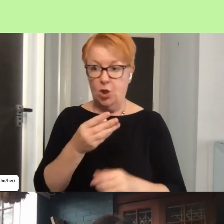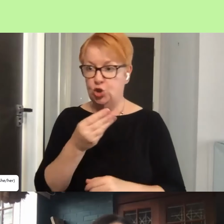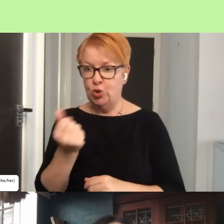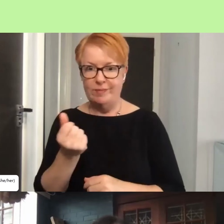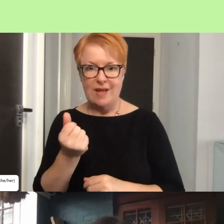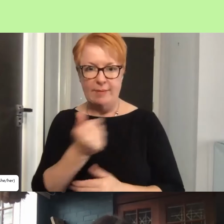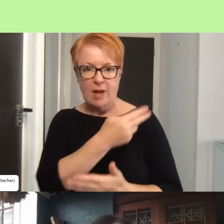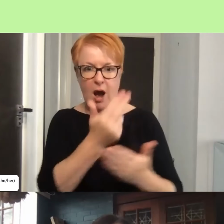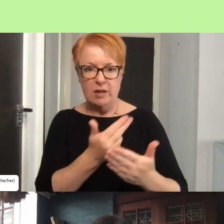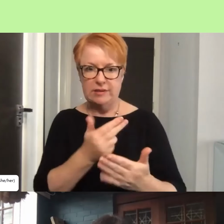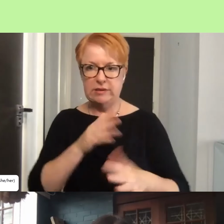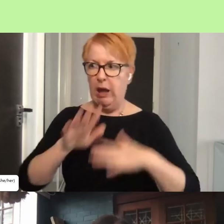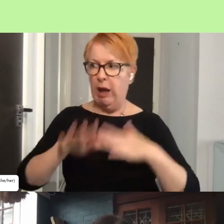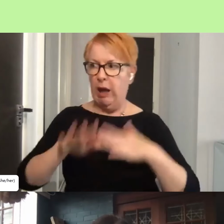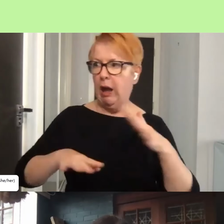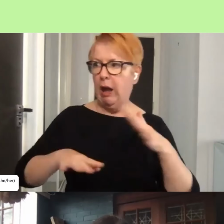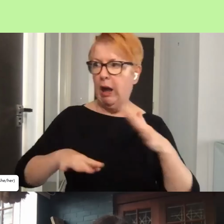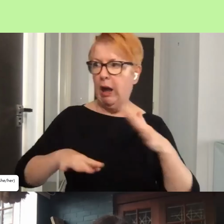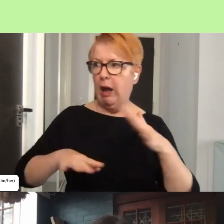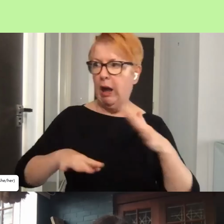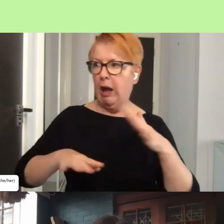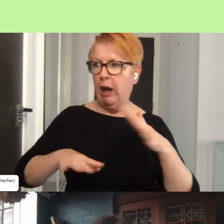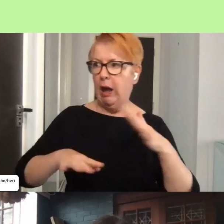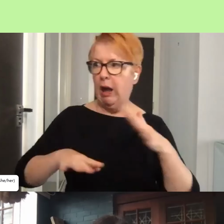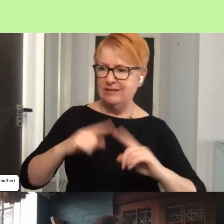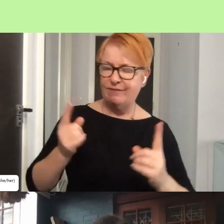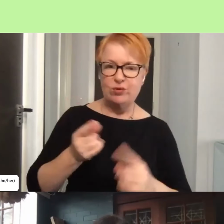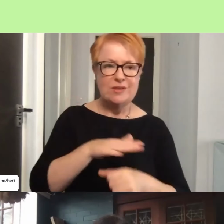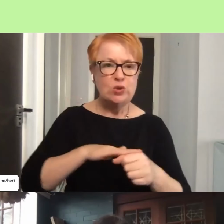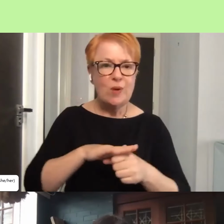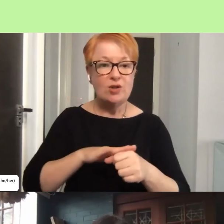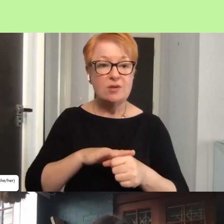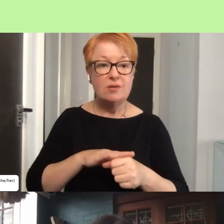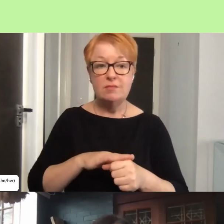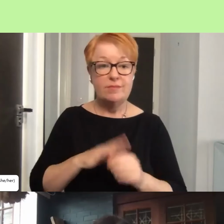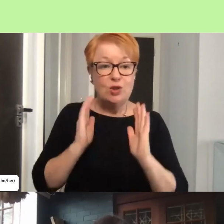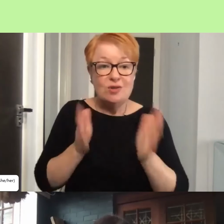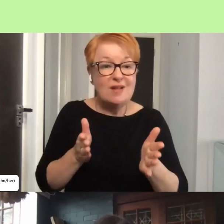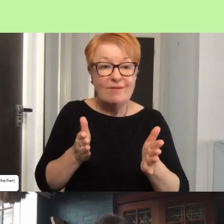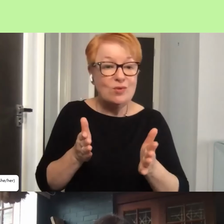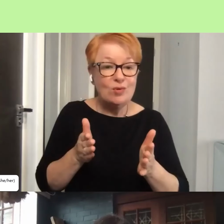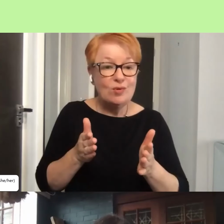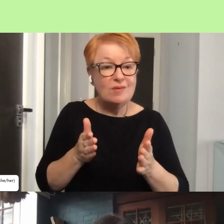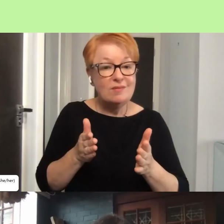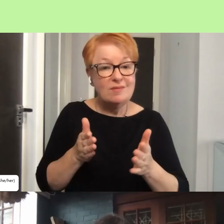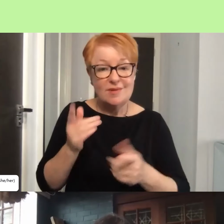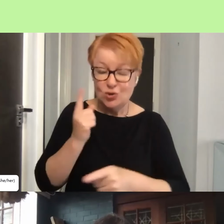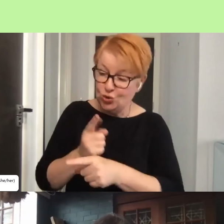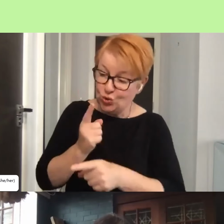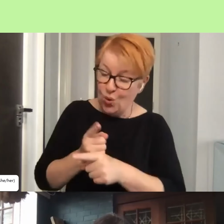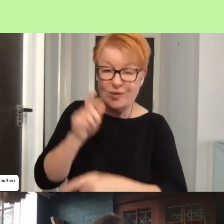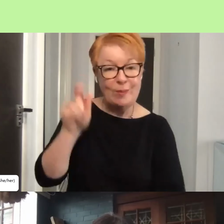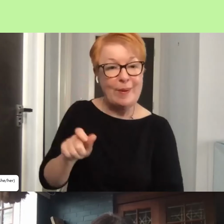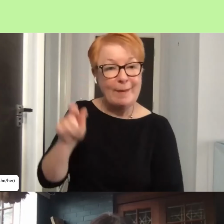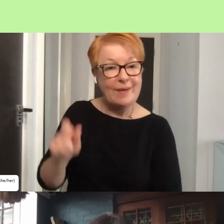an unusual situation, but you just have to take them also, serious and talk to them, you know, if they're not also taking seriously, they